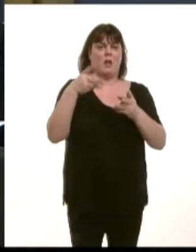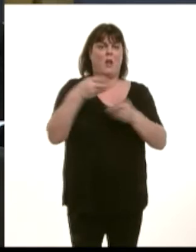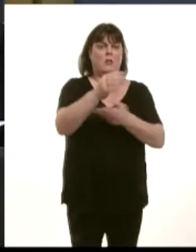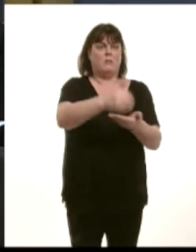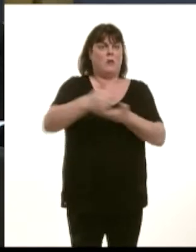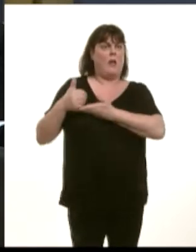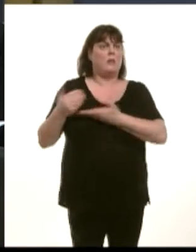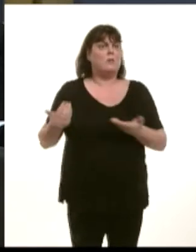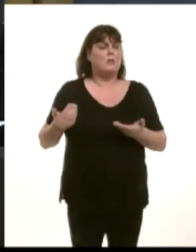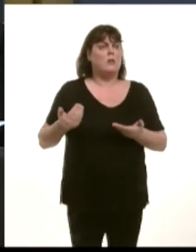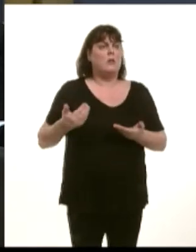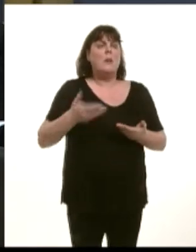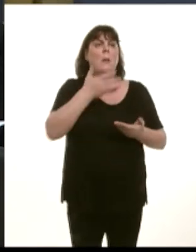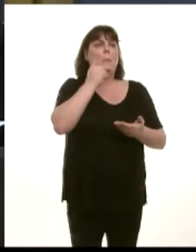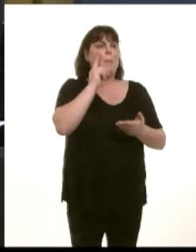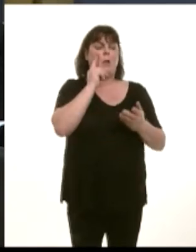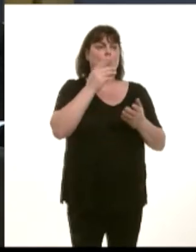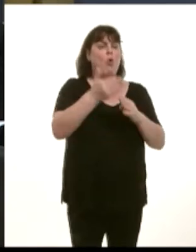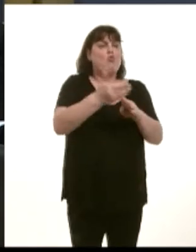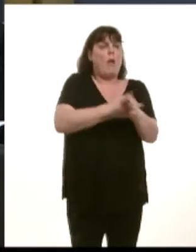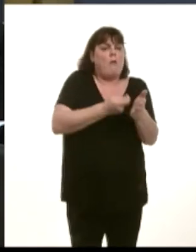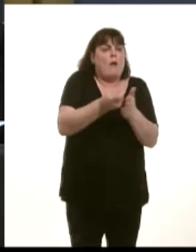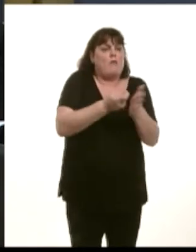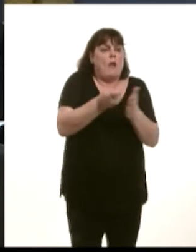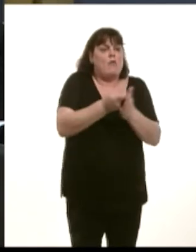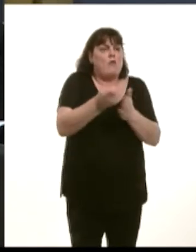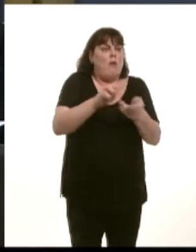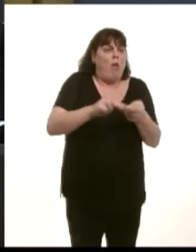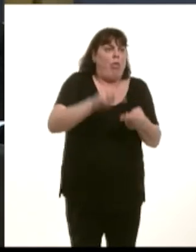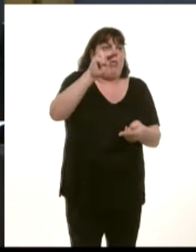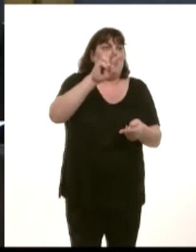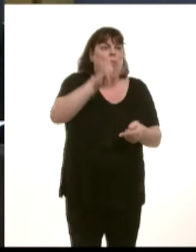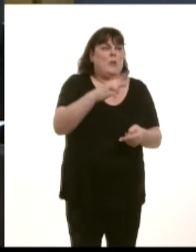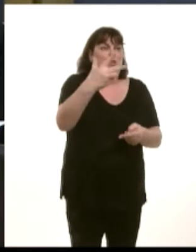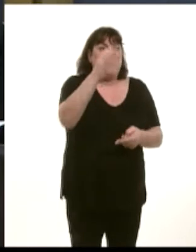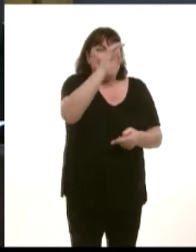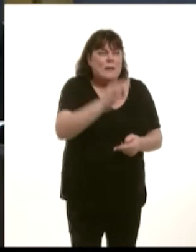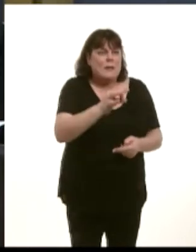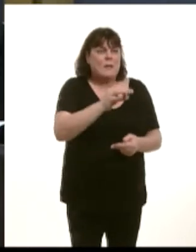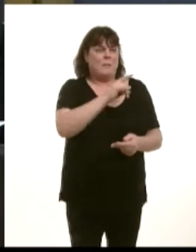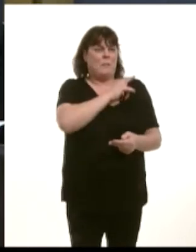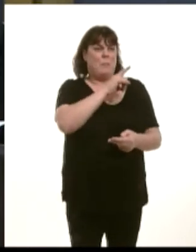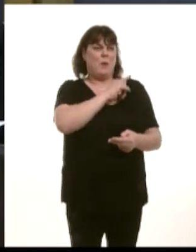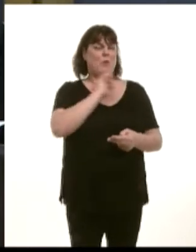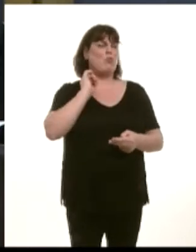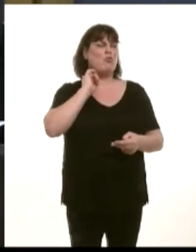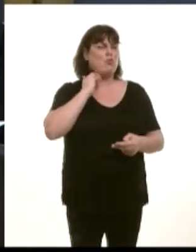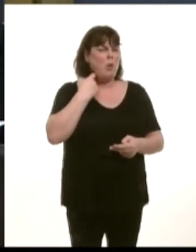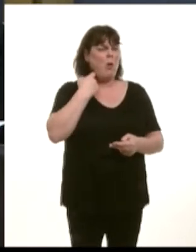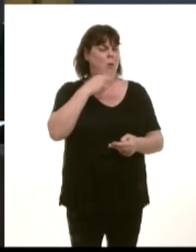The number of tenants in arrears has rocketed by over 23% because of cruel welfare reforms.